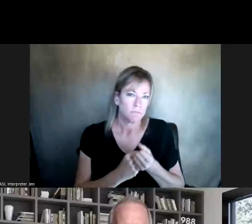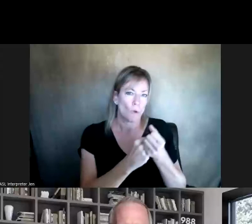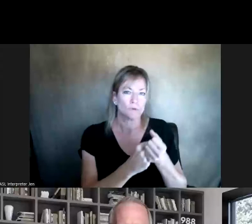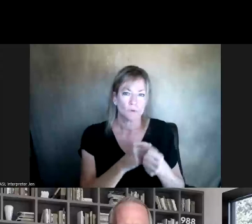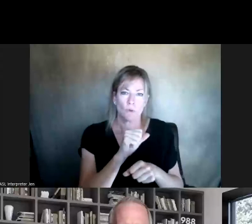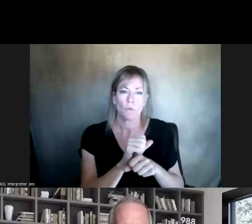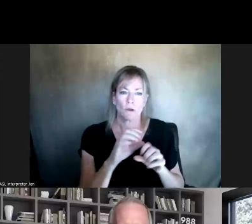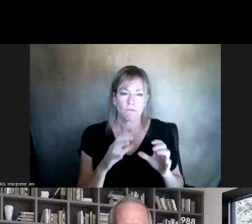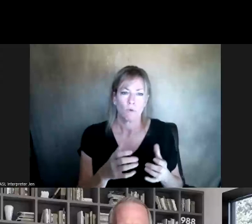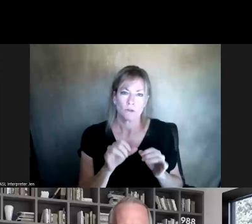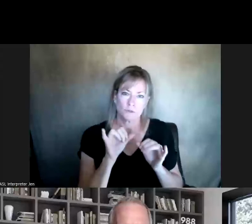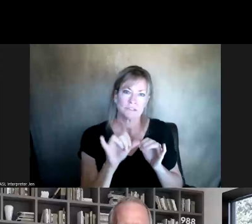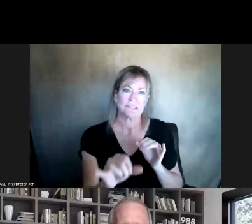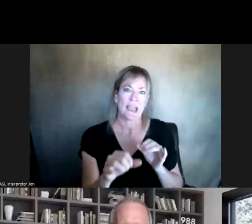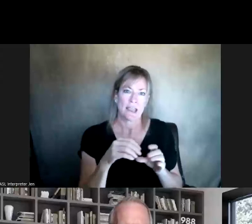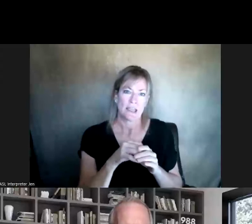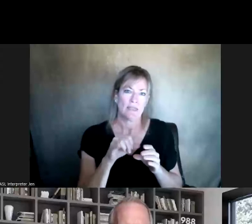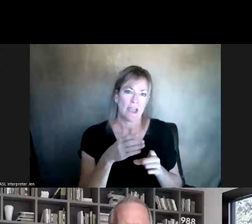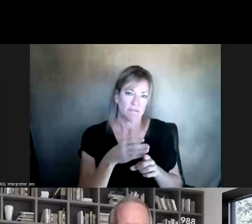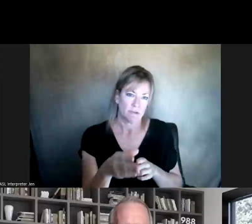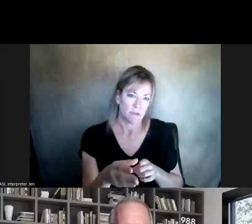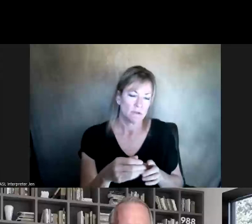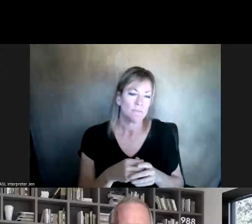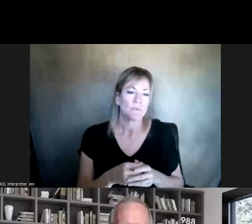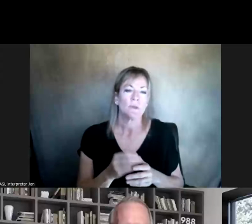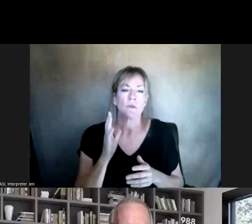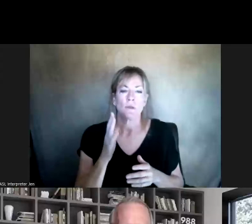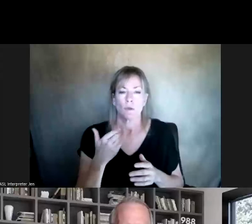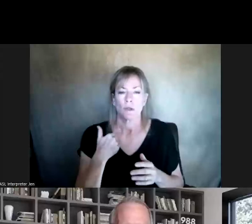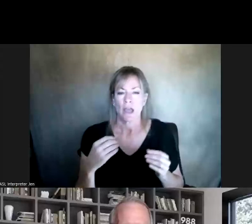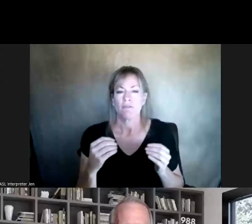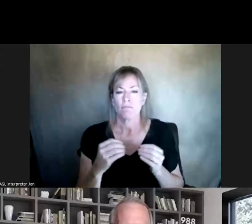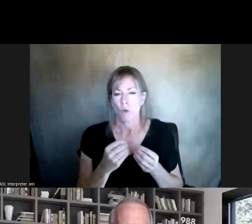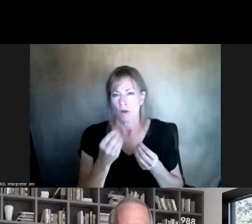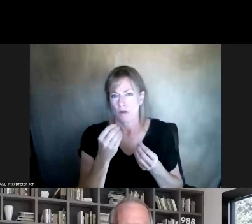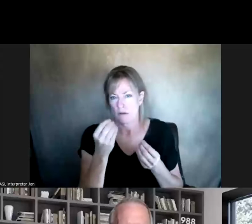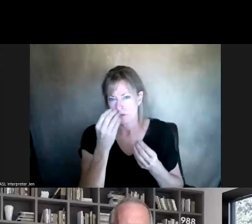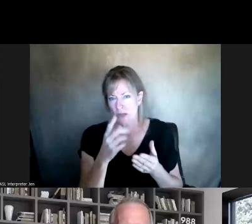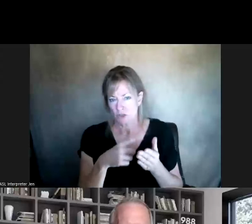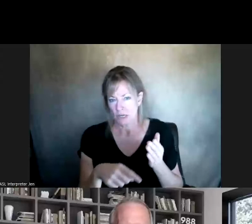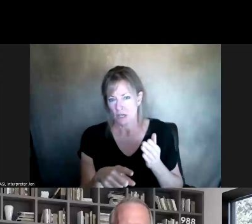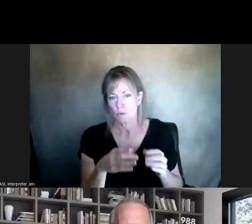SERVICES. WE WILL HAVE MORE CLIPS NEXT WEEK FROM THE HOUSE OF